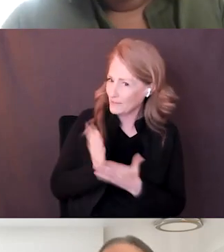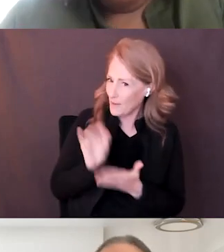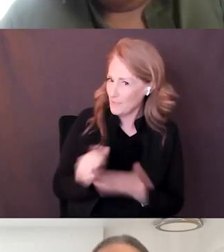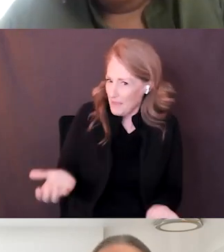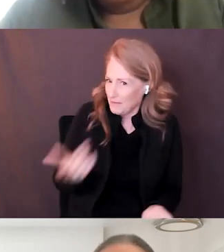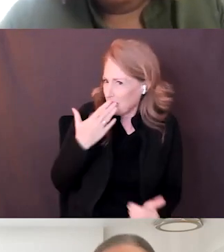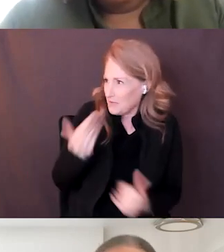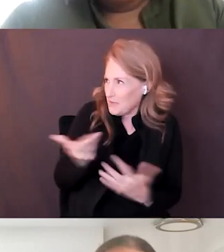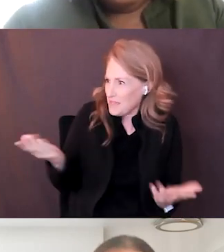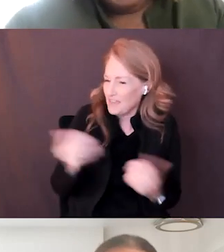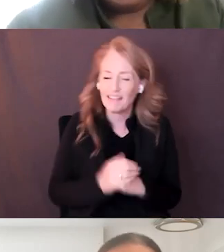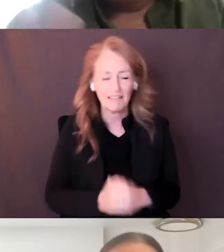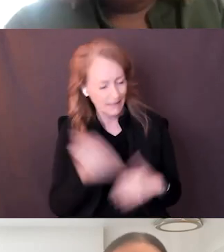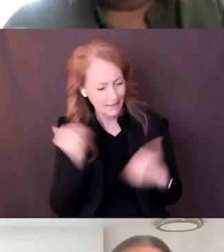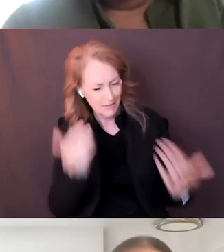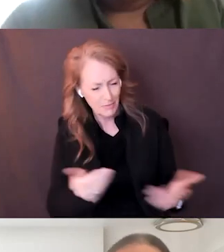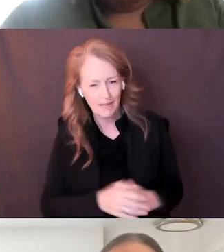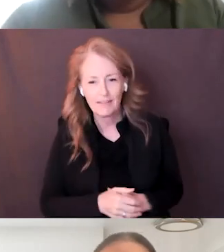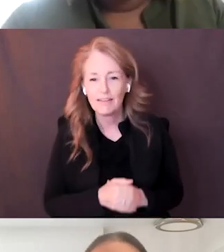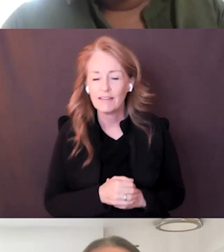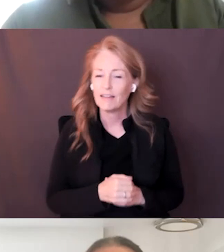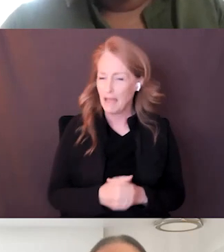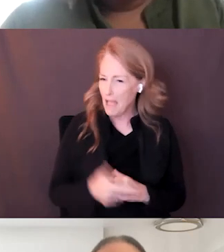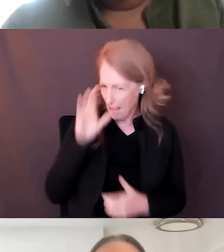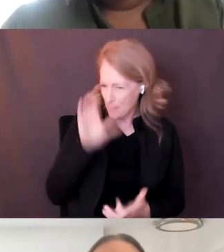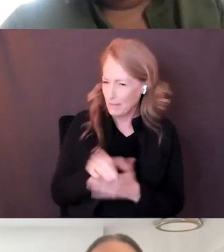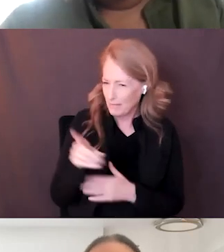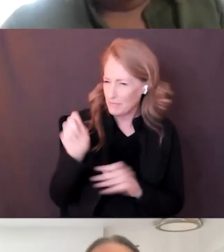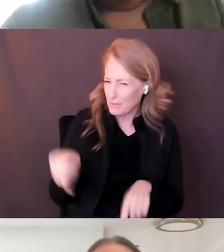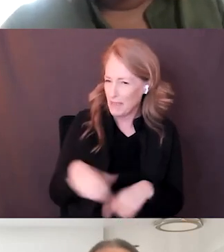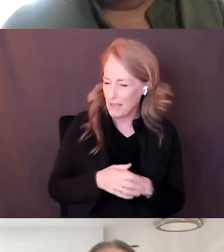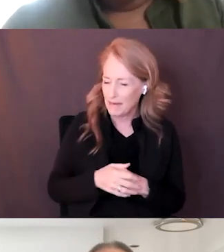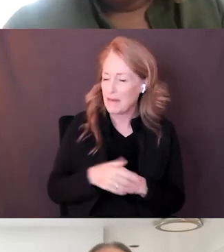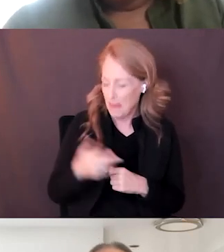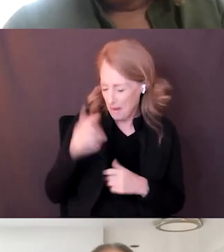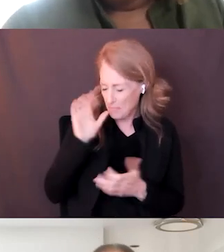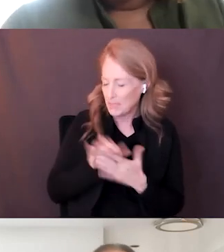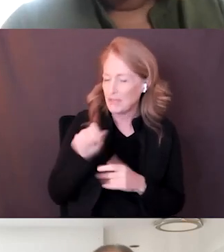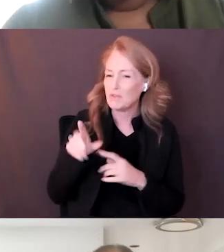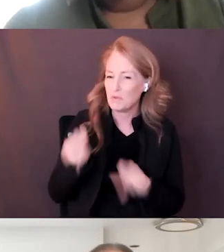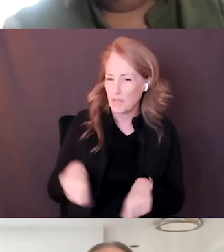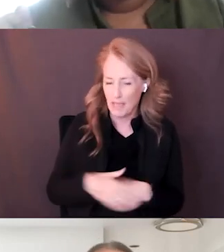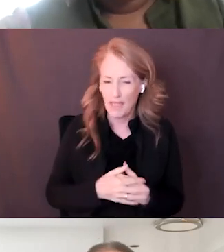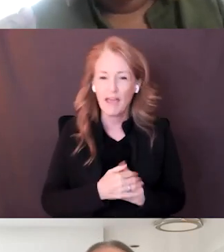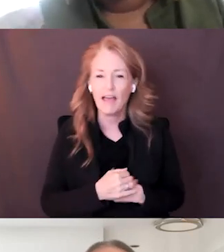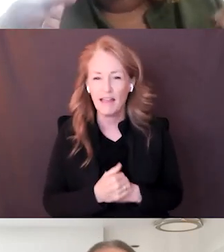LET'S DO IT. COME ON NOW. I BELIEVE IN YOU. I KNOW THAT WE HAD SOMETHING LAST WEEK, BUT I BELIEVE IN YOU THIS WEEK.